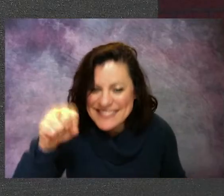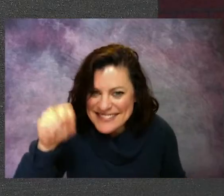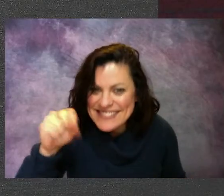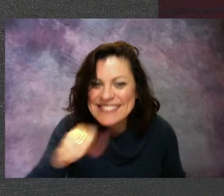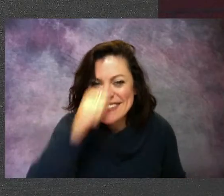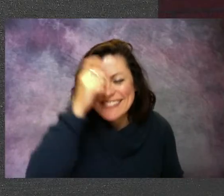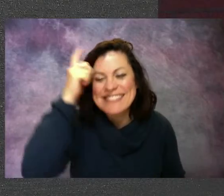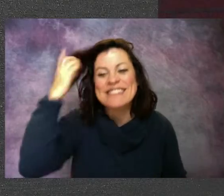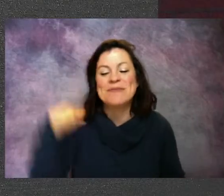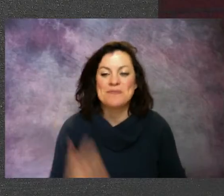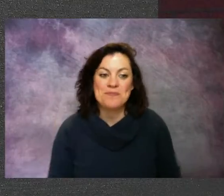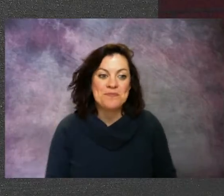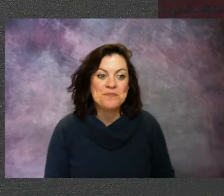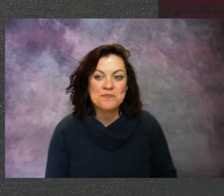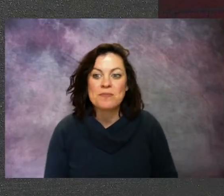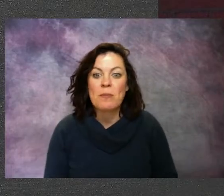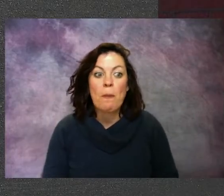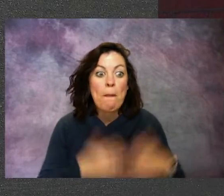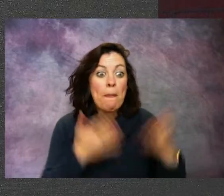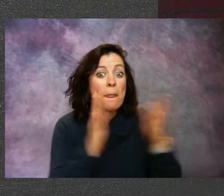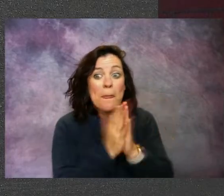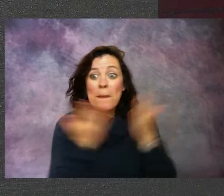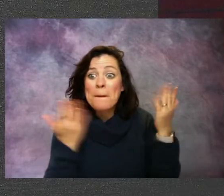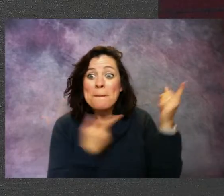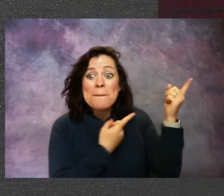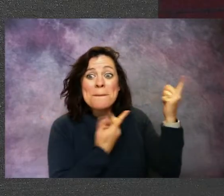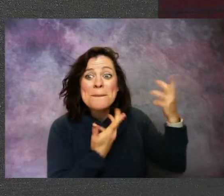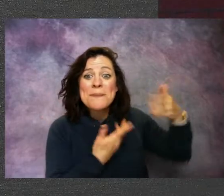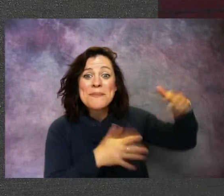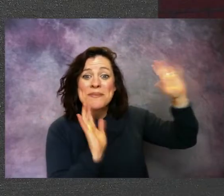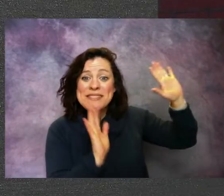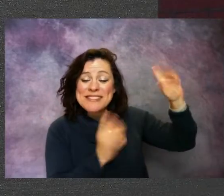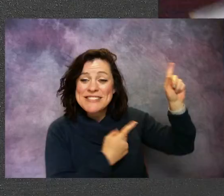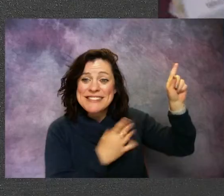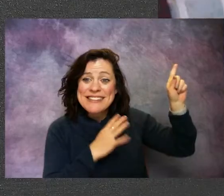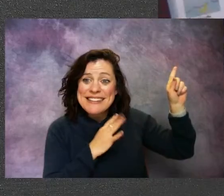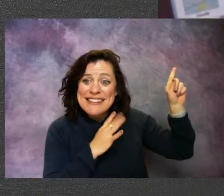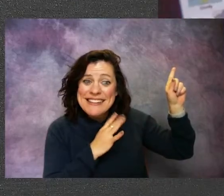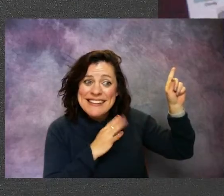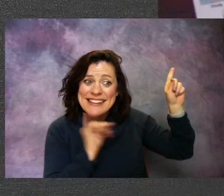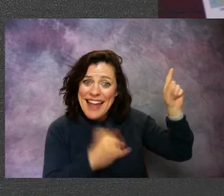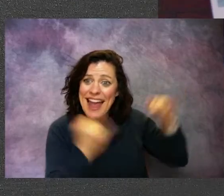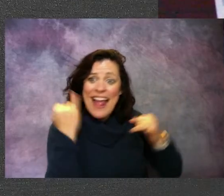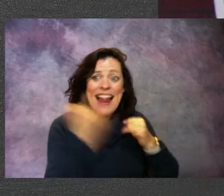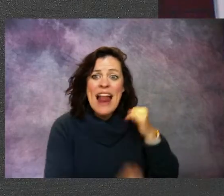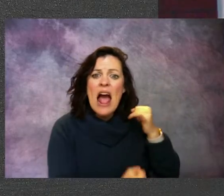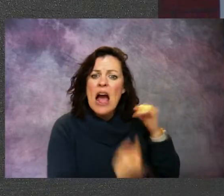So, we are going to, that's the end of our story and at the very end it asks us a question.